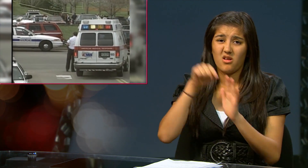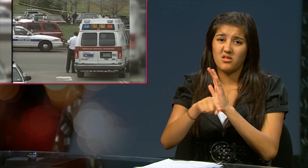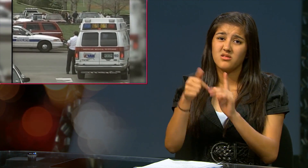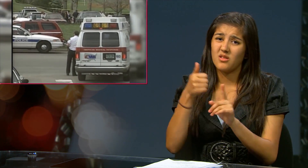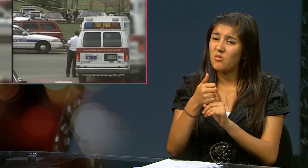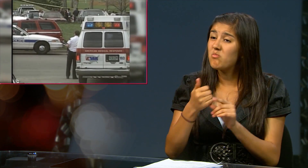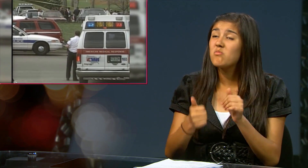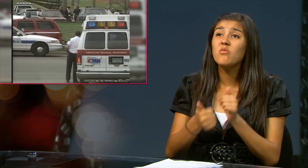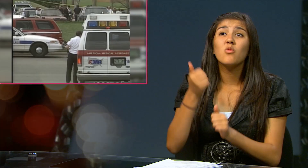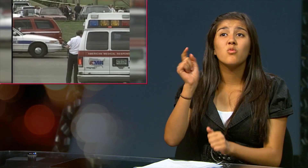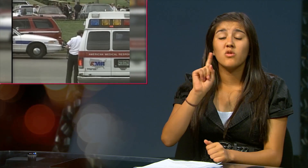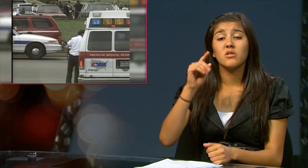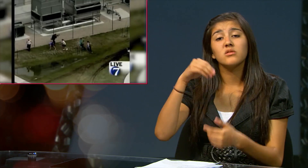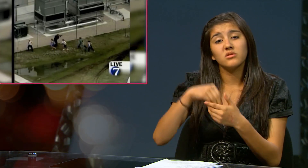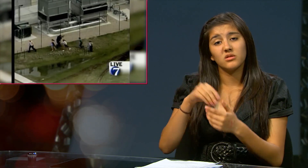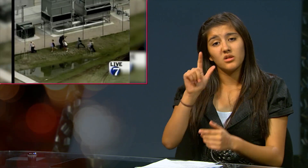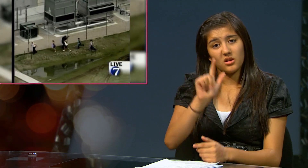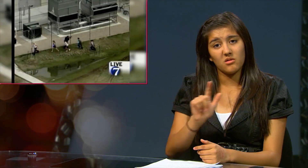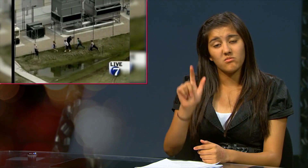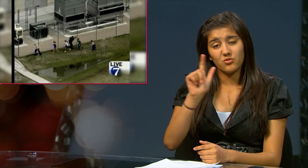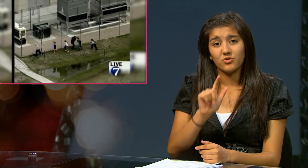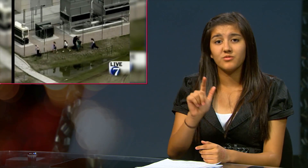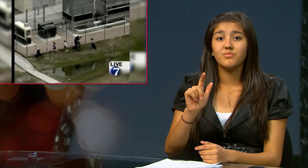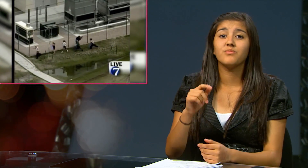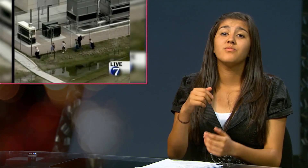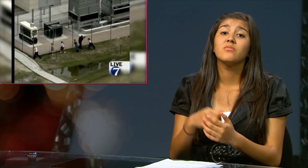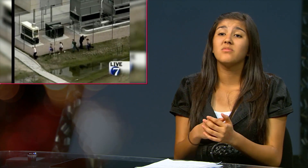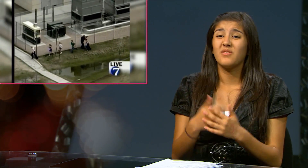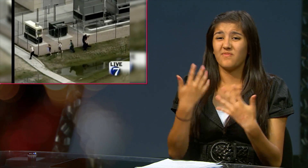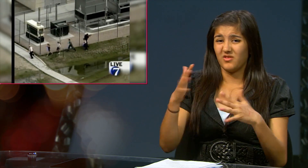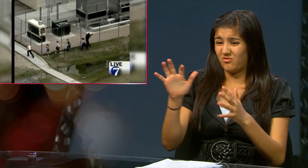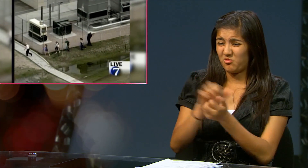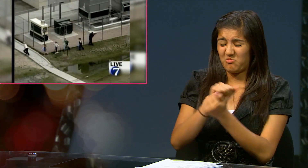ON THE CAMPUS LIBRARY. IT WAS DEMOLISHED AND A MEMORIAL WAS BUILT IN IT'S PLACE. IT'S BEEN